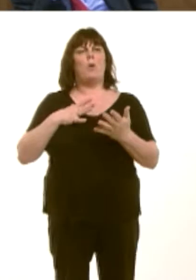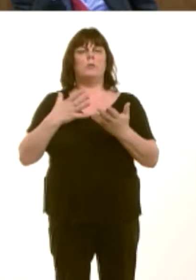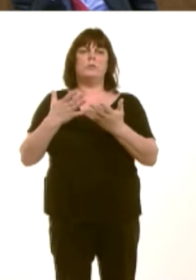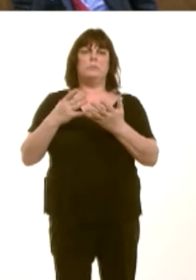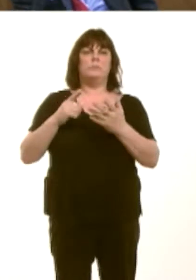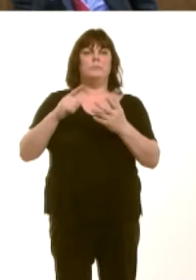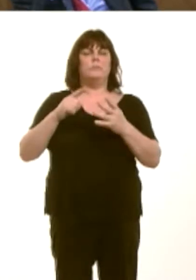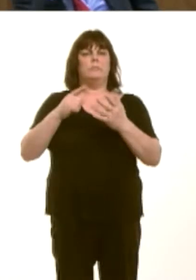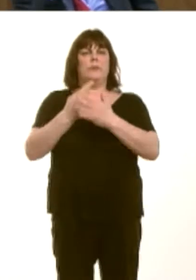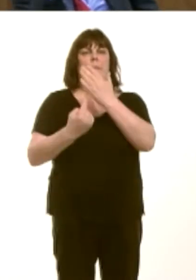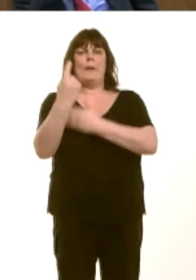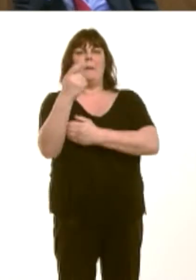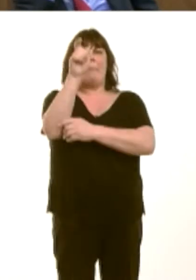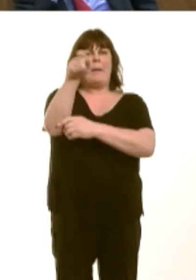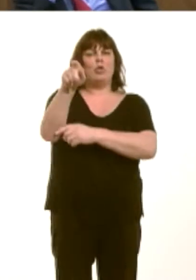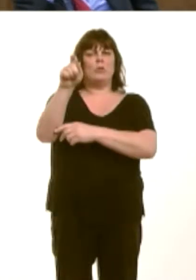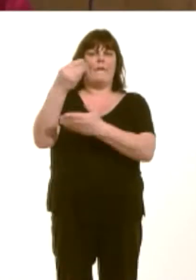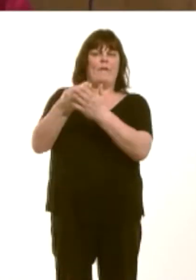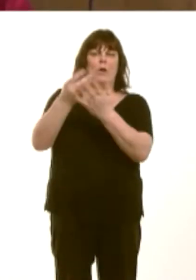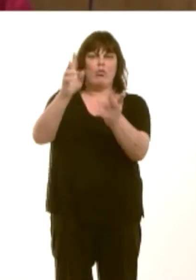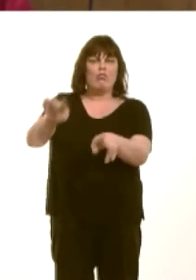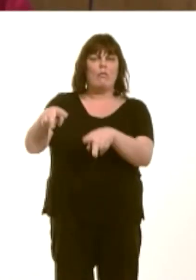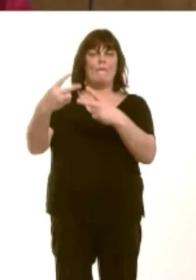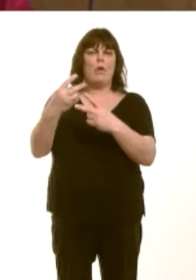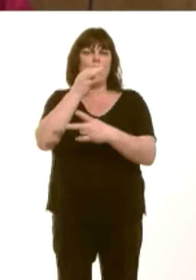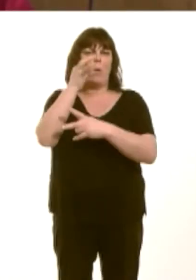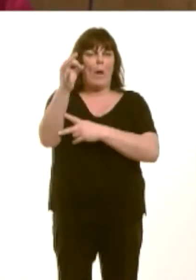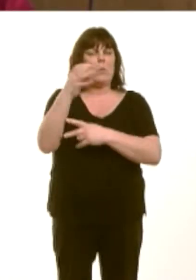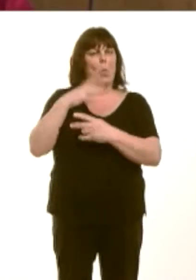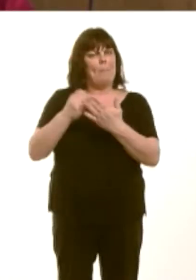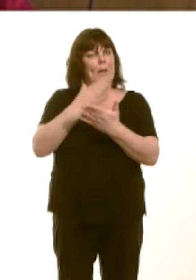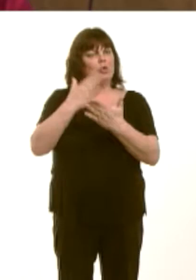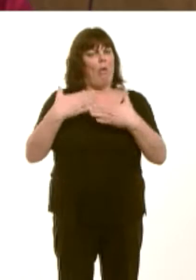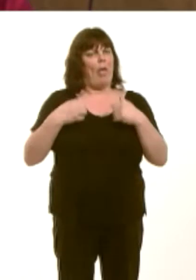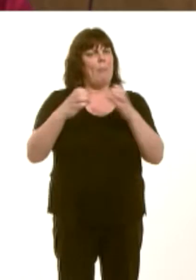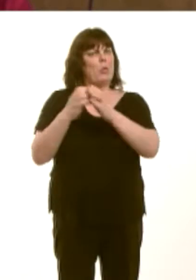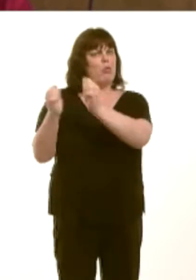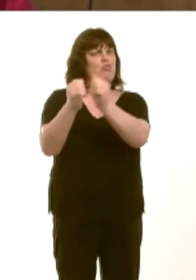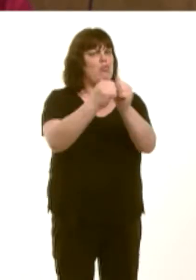As a result of the review that we undertook, it is our intention to make sure there is greater consistency there.